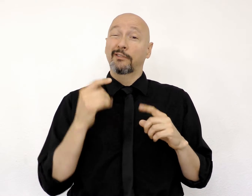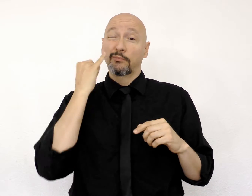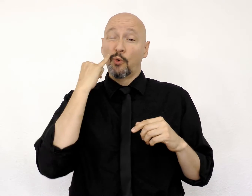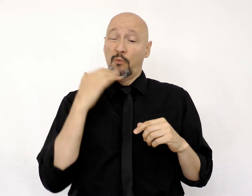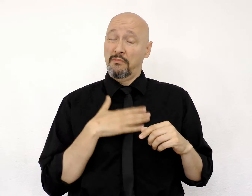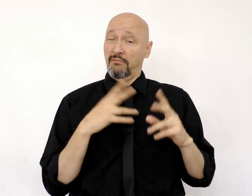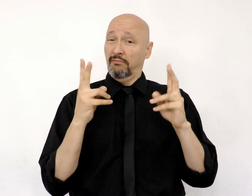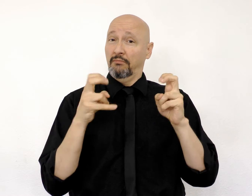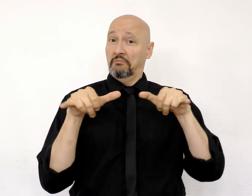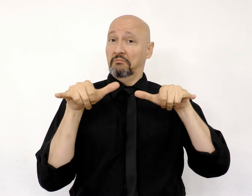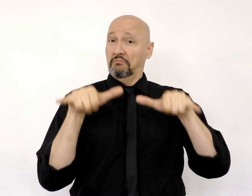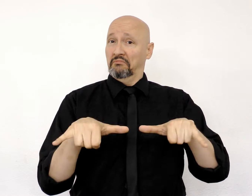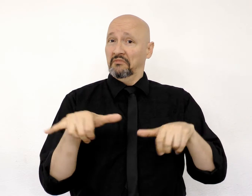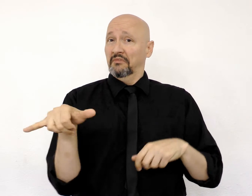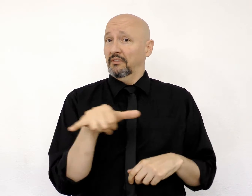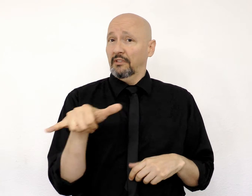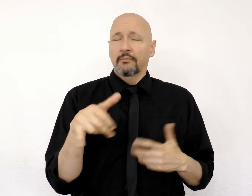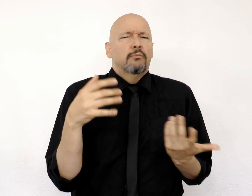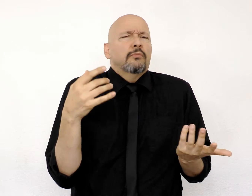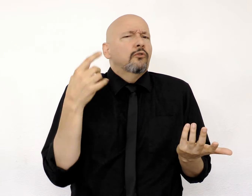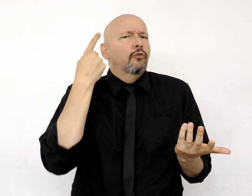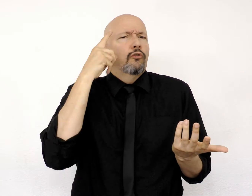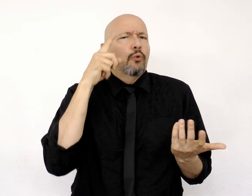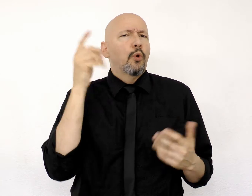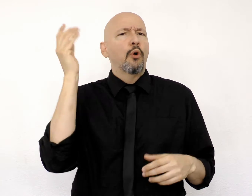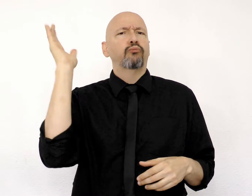But suppose my topic stays the same?